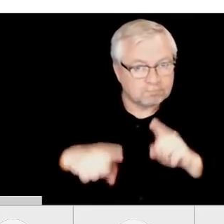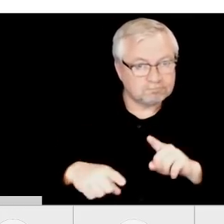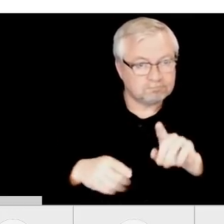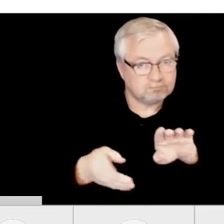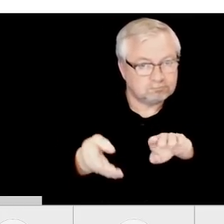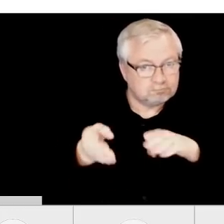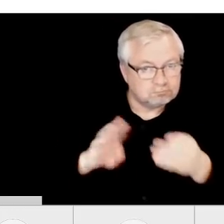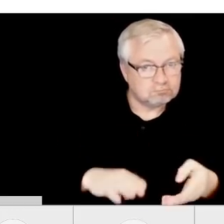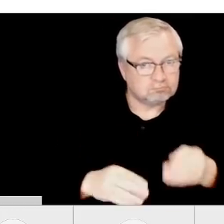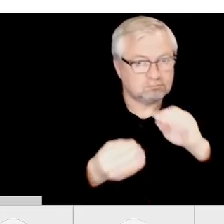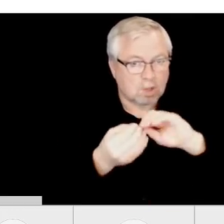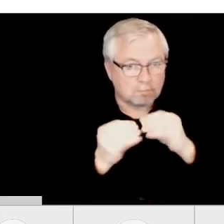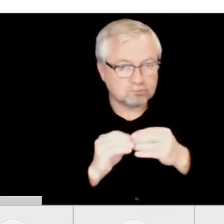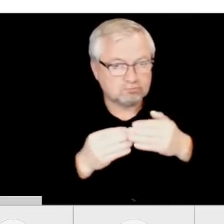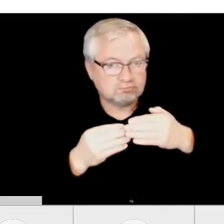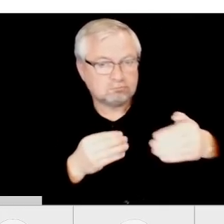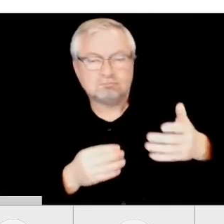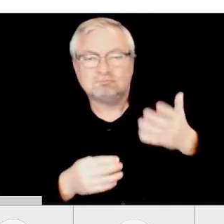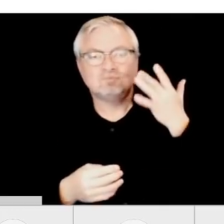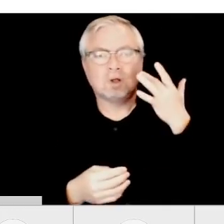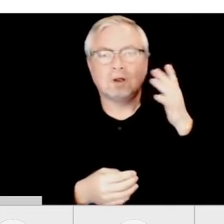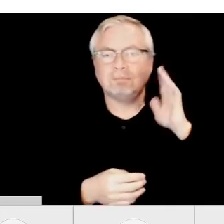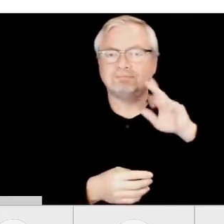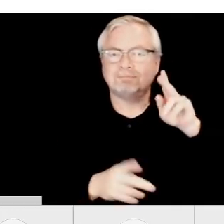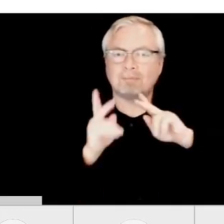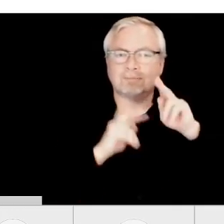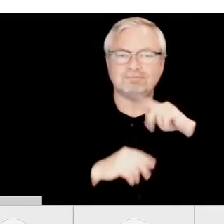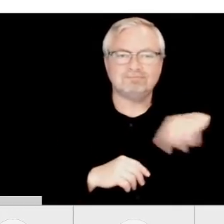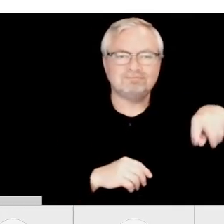people who didn't receive ICU care when they needed it.